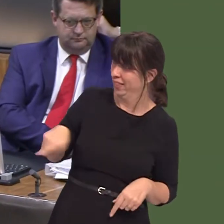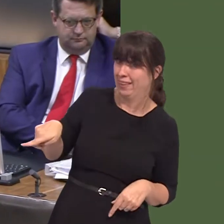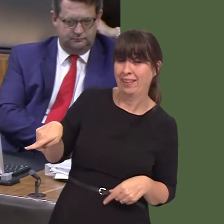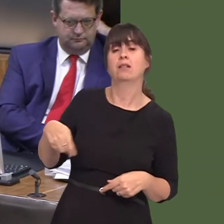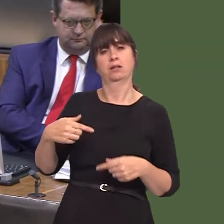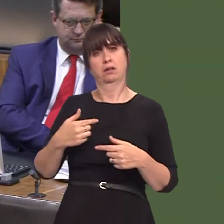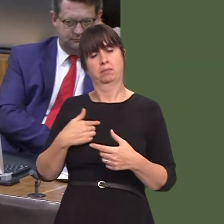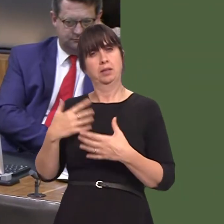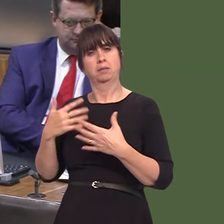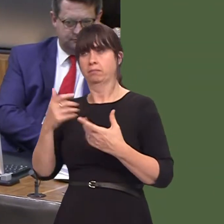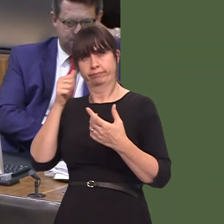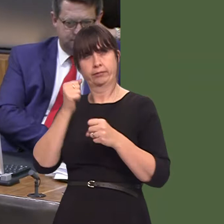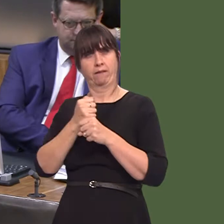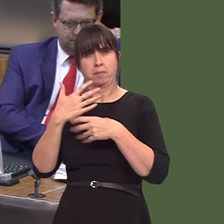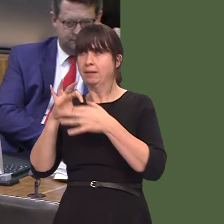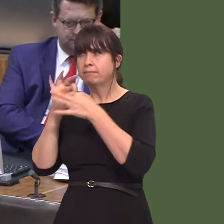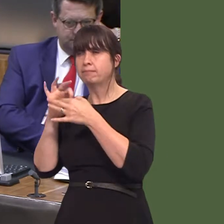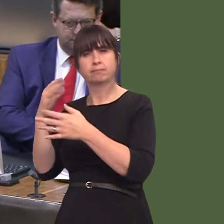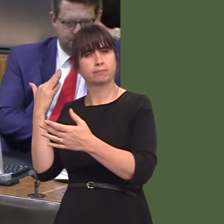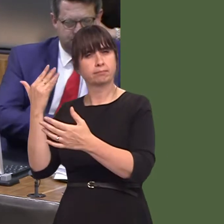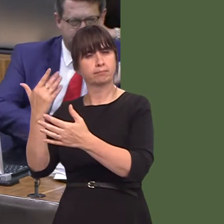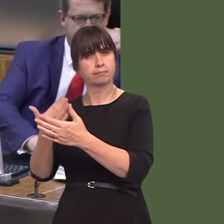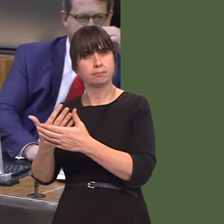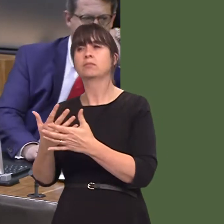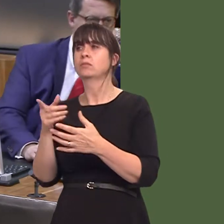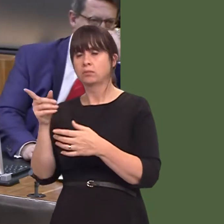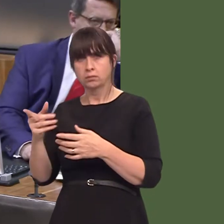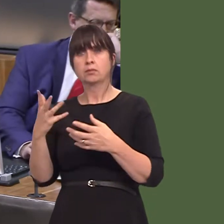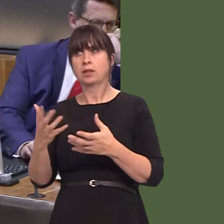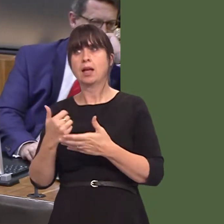Weíve worked with them on a constituency basis over many years to help people whoíve been faced with homelessness.